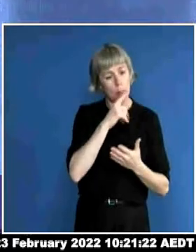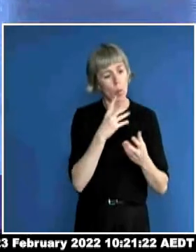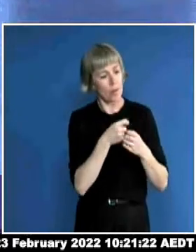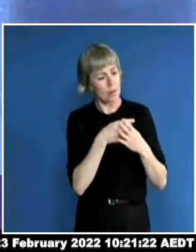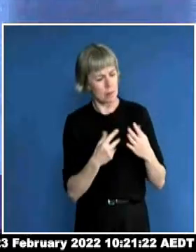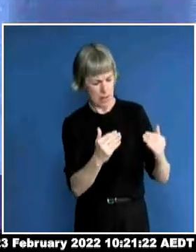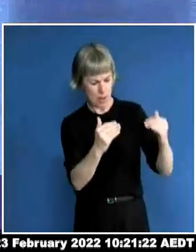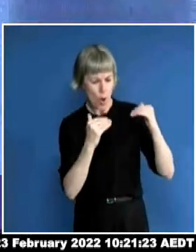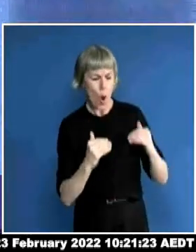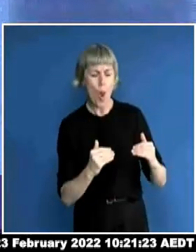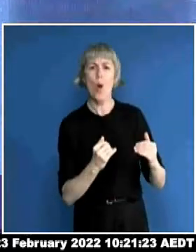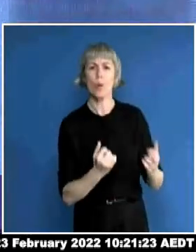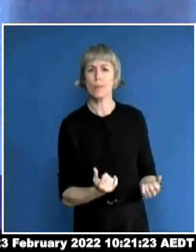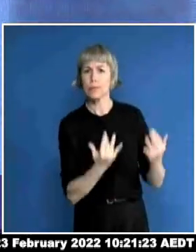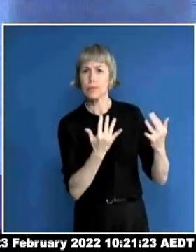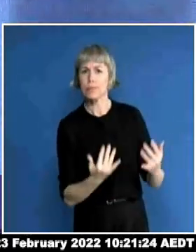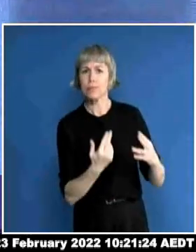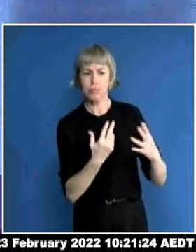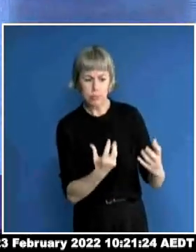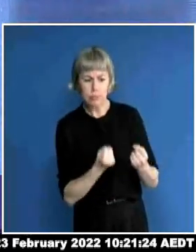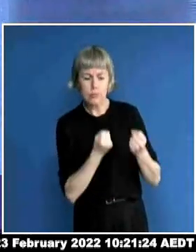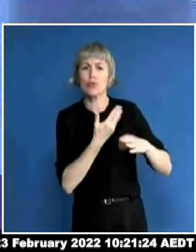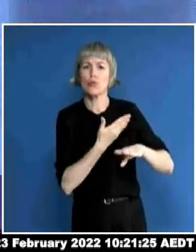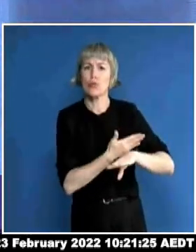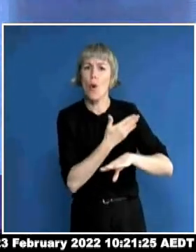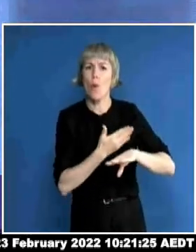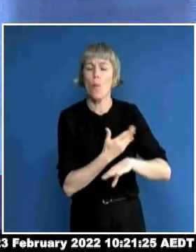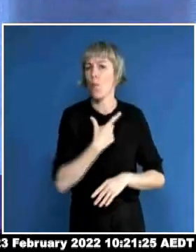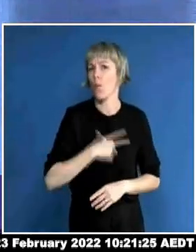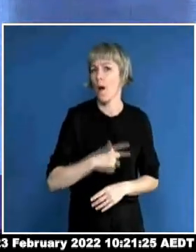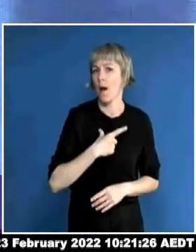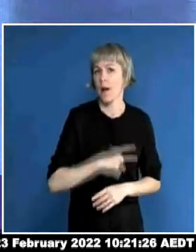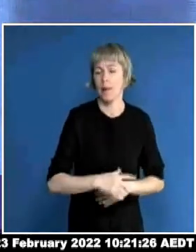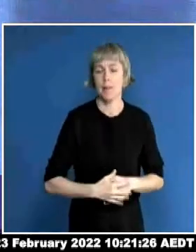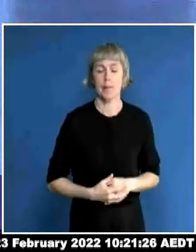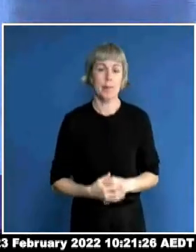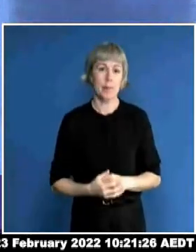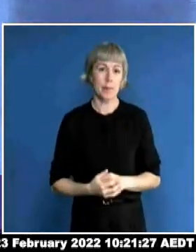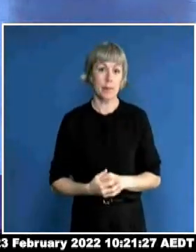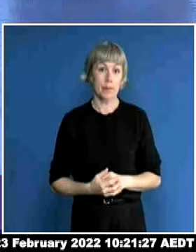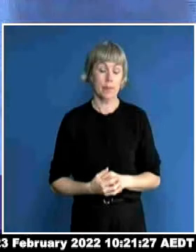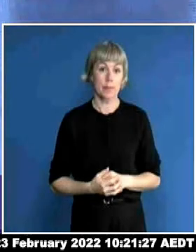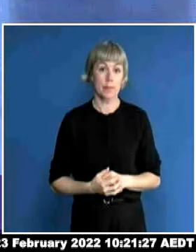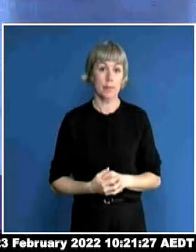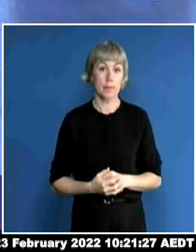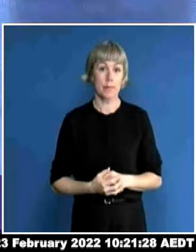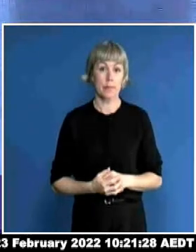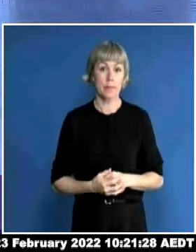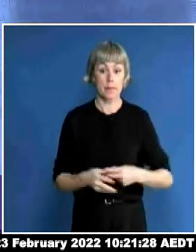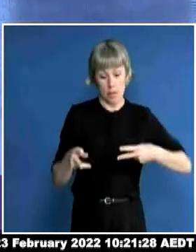Commissioners, you will recall at Public hearings 9 and 19, we examined 26 systemic